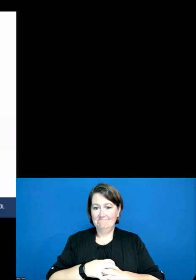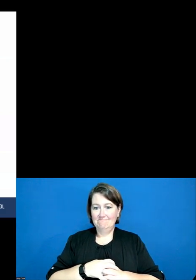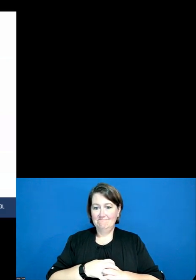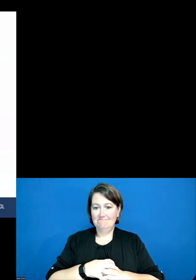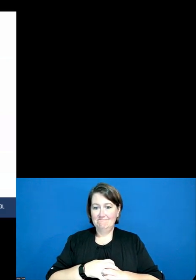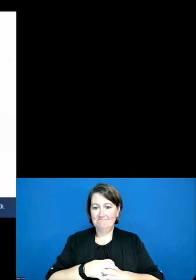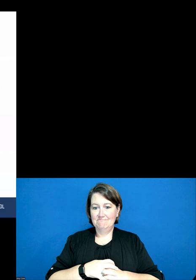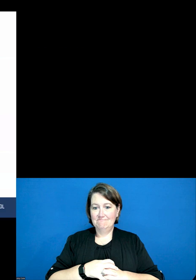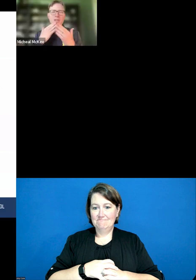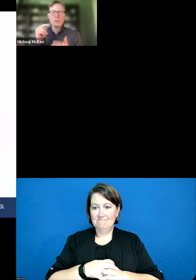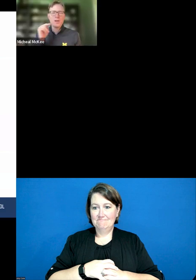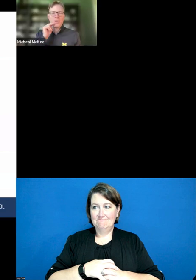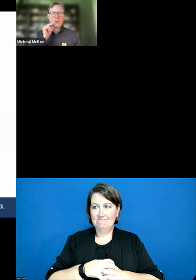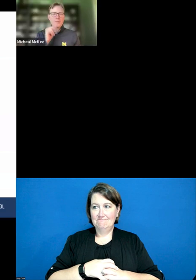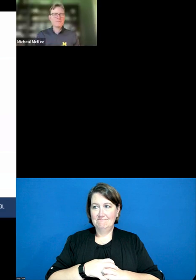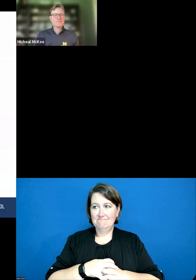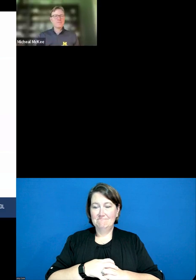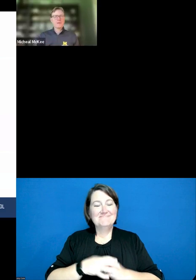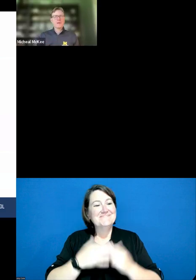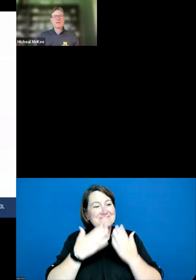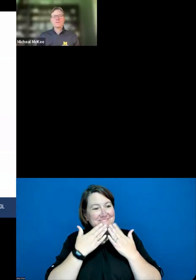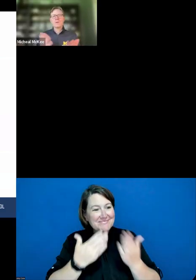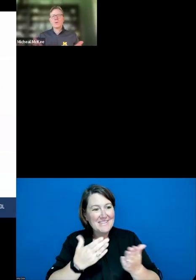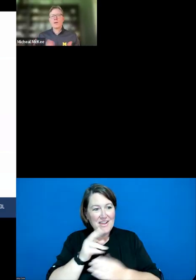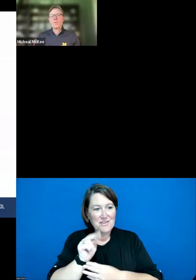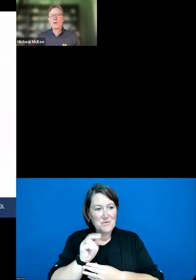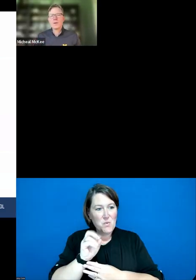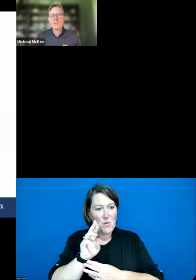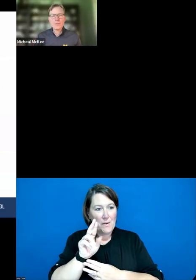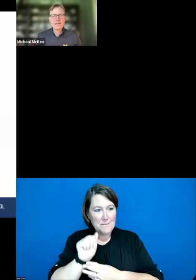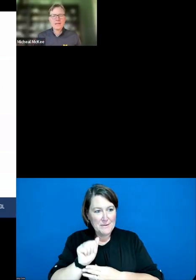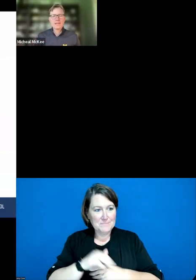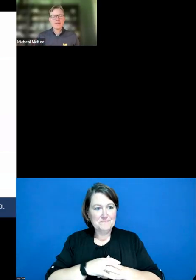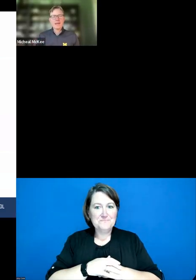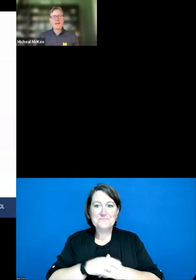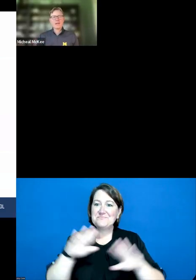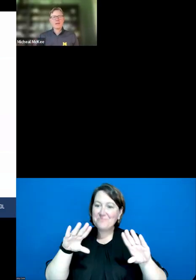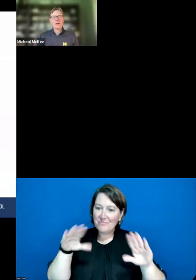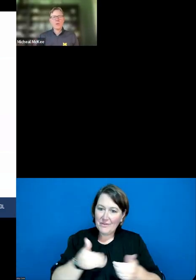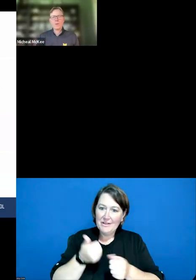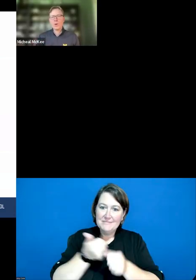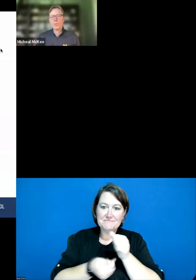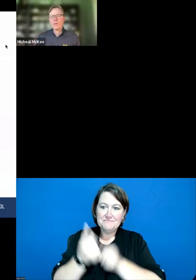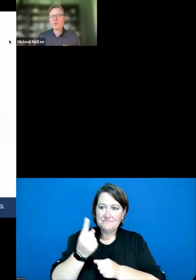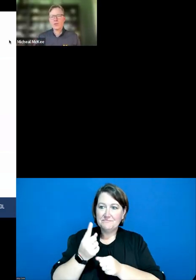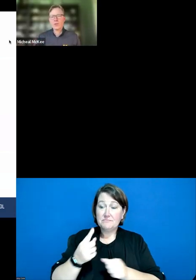Thank you, Noma. So I welcome everybody. And what I'm hoping to do,